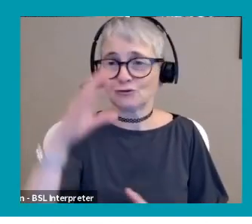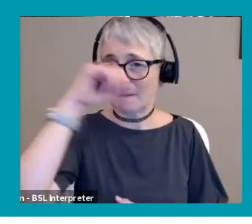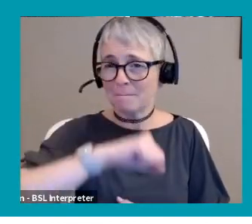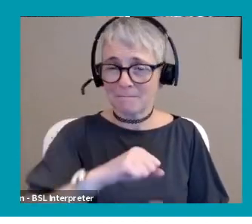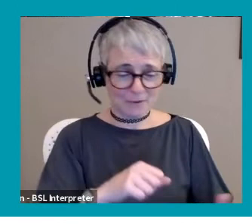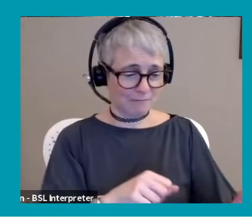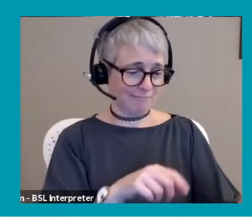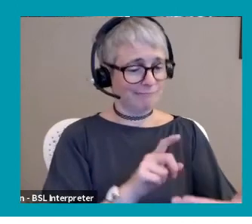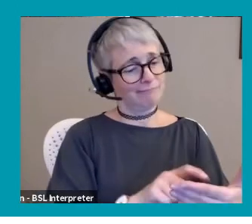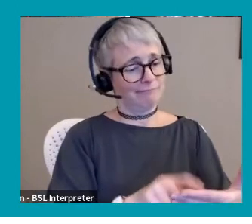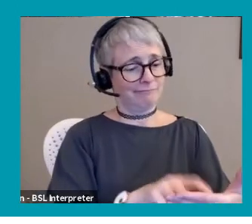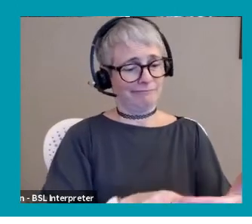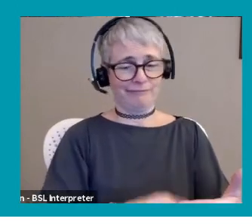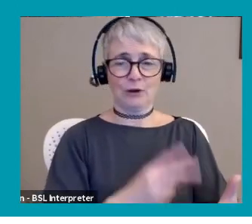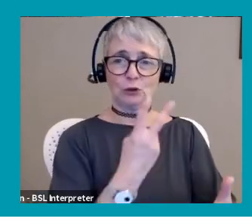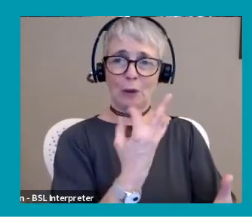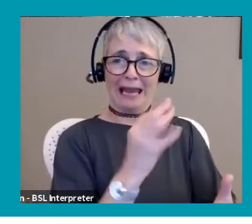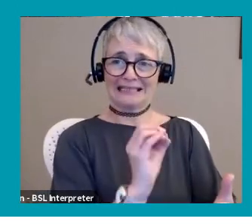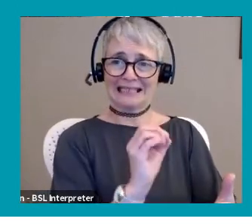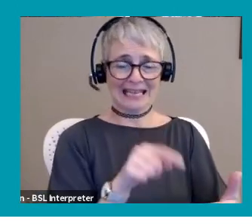That is more nan than enough to do your elevator pitch.